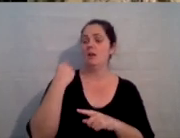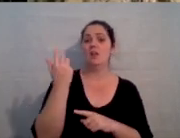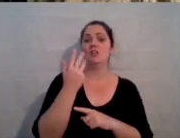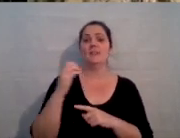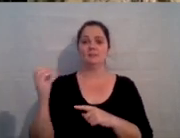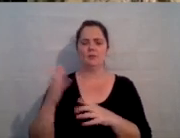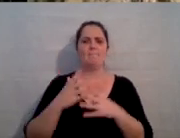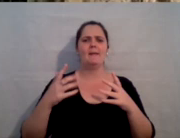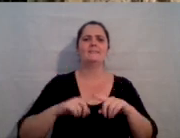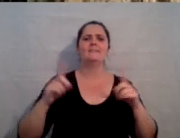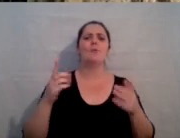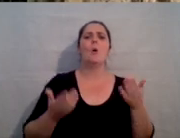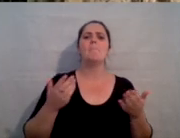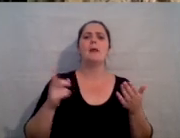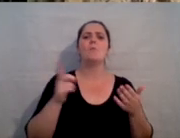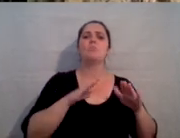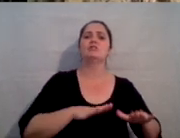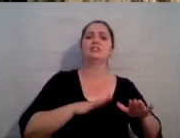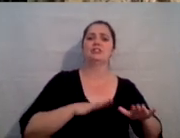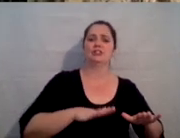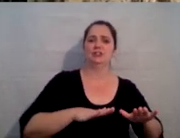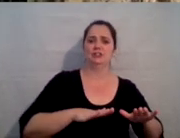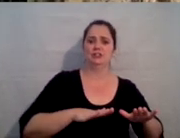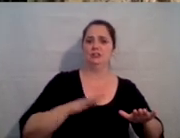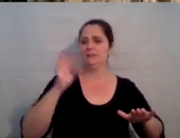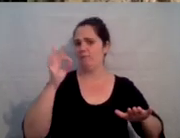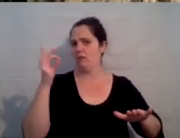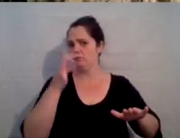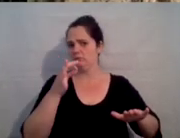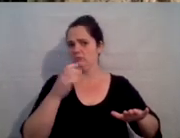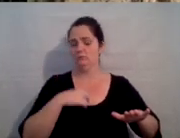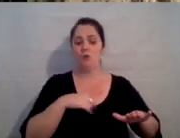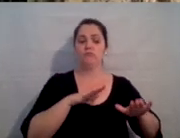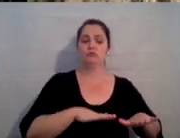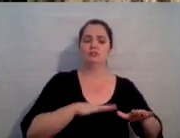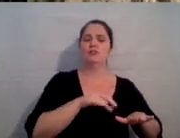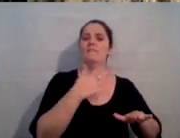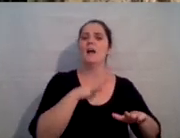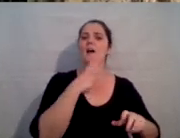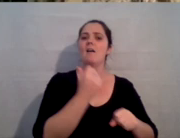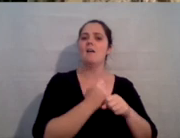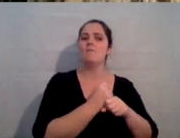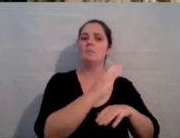because in Britain, the art schools were subsidised by the government and they were associated with the government, they were very heavily regulated.